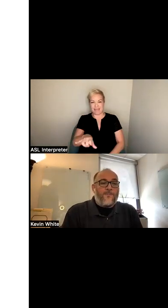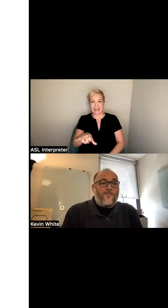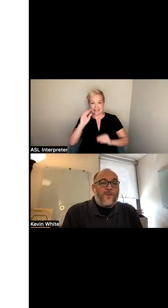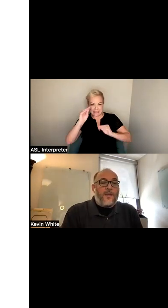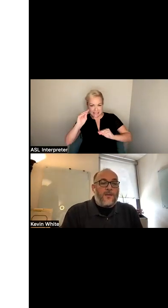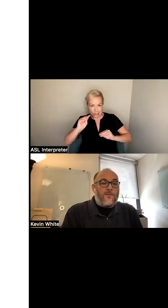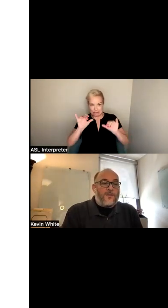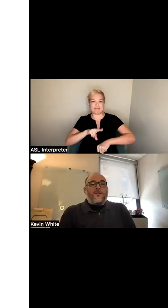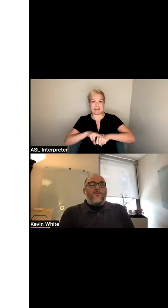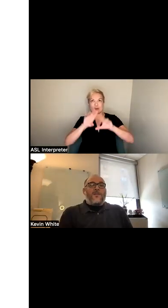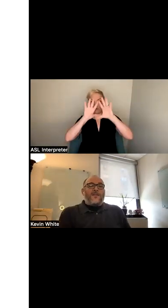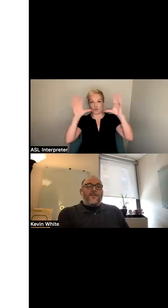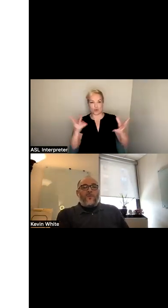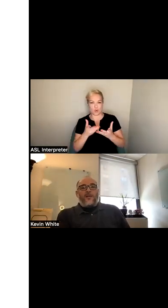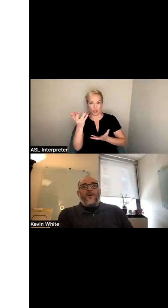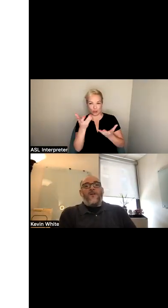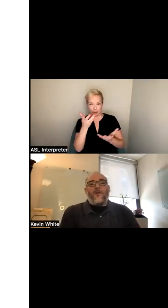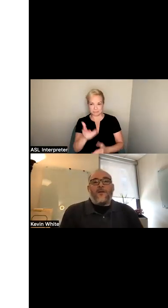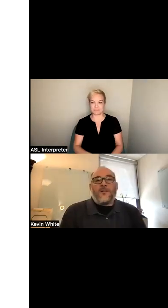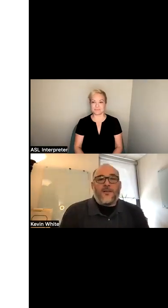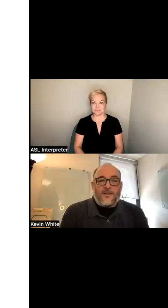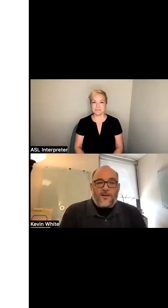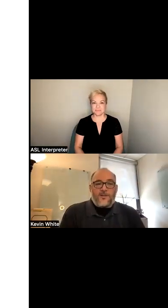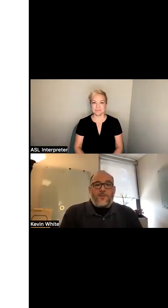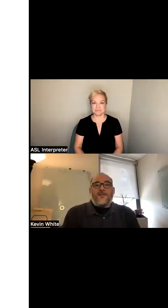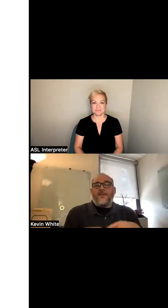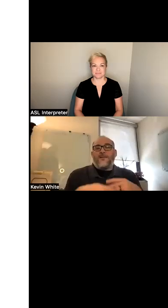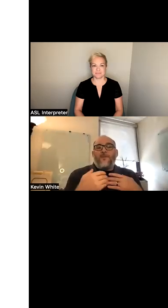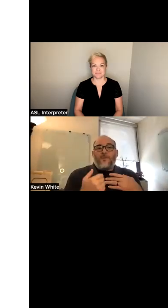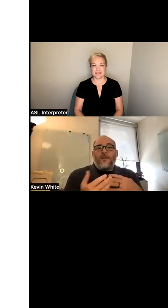and the universe. So this is a really imperative part to this discussion because these, for me,